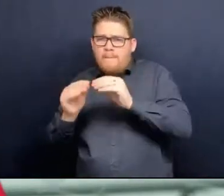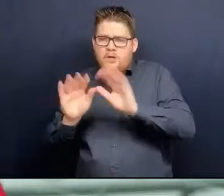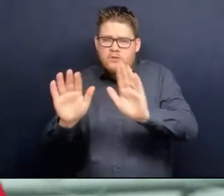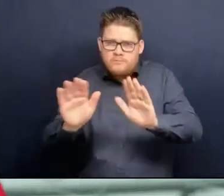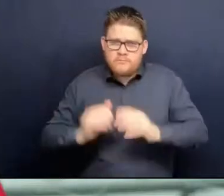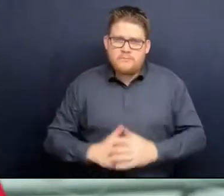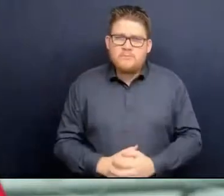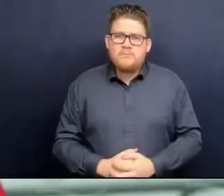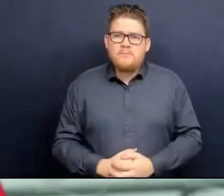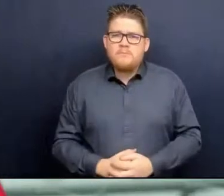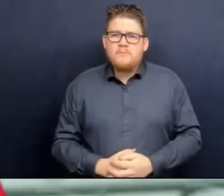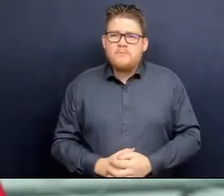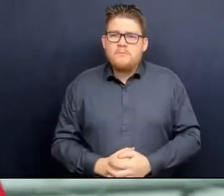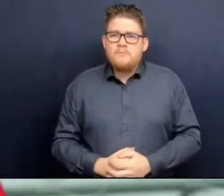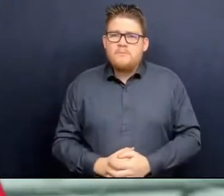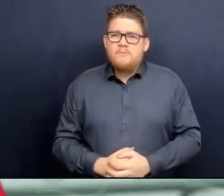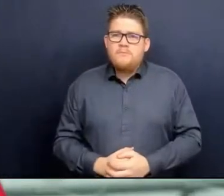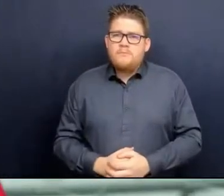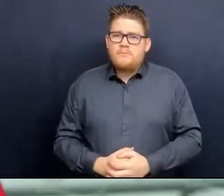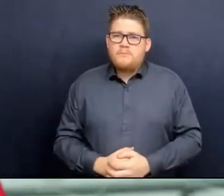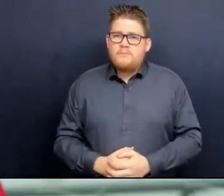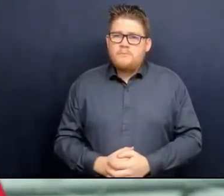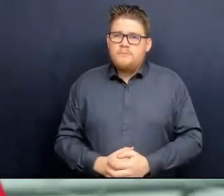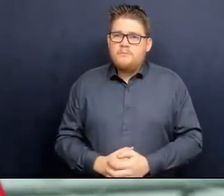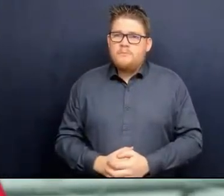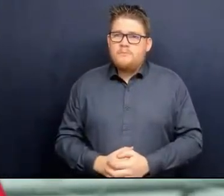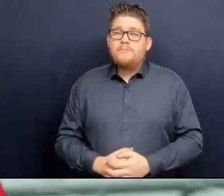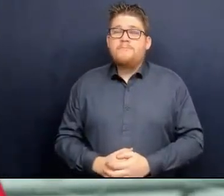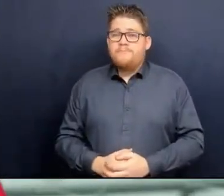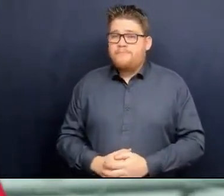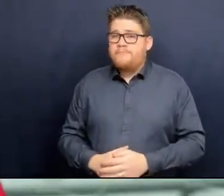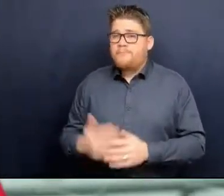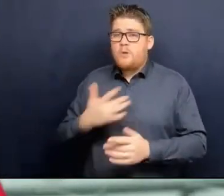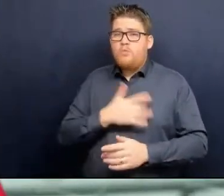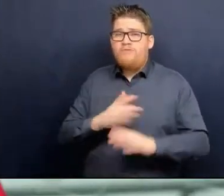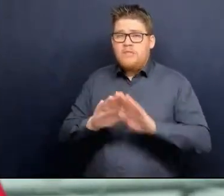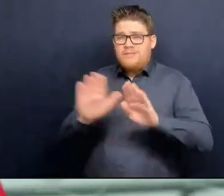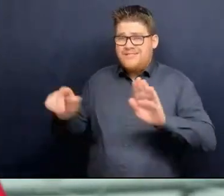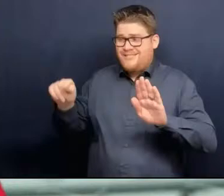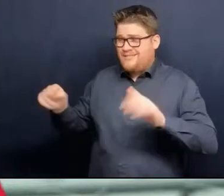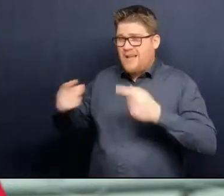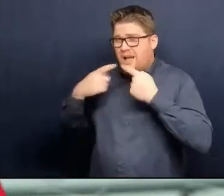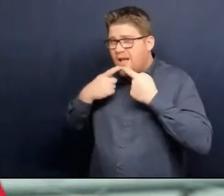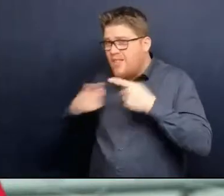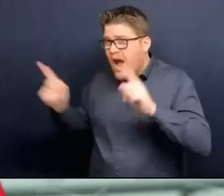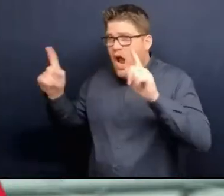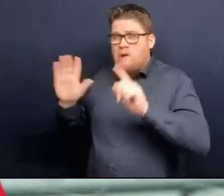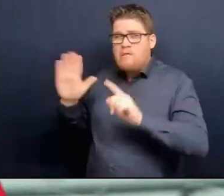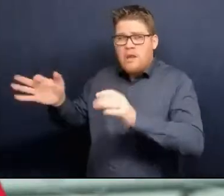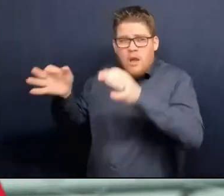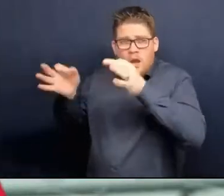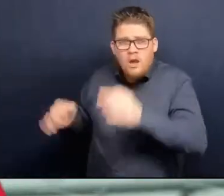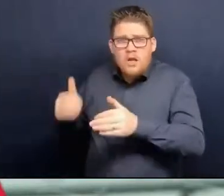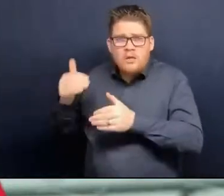happening at the time in the future? Um it's a way that some people have been working through